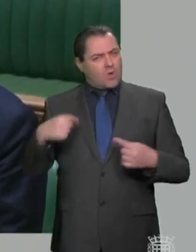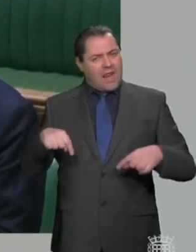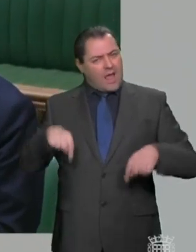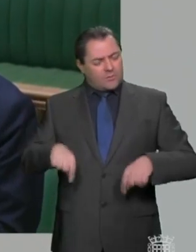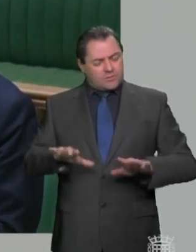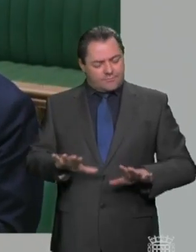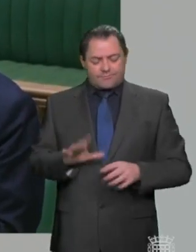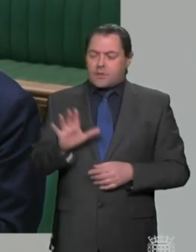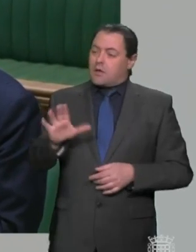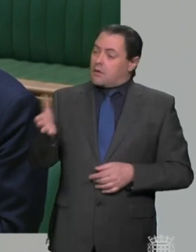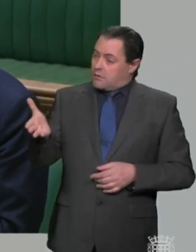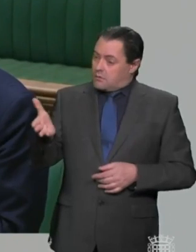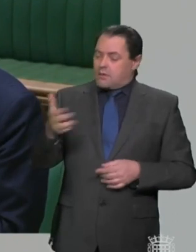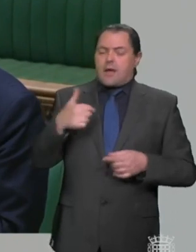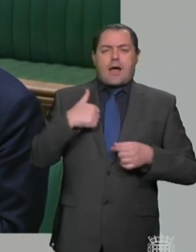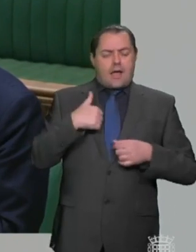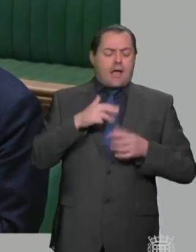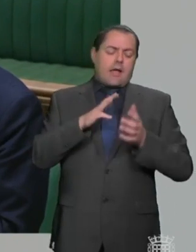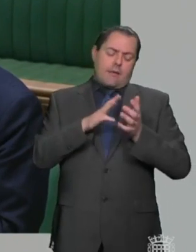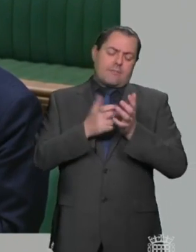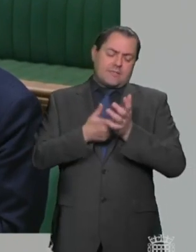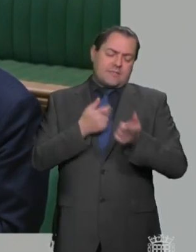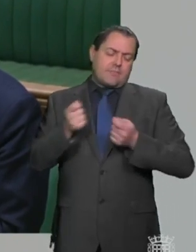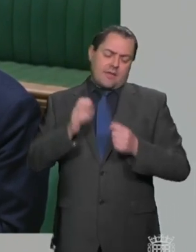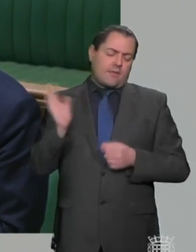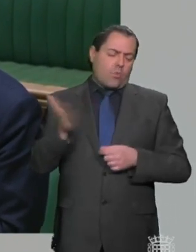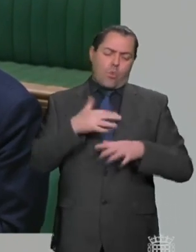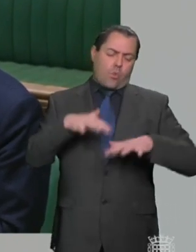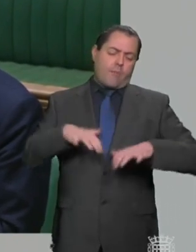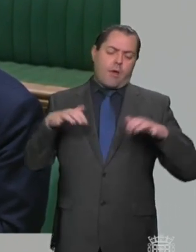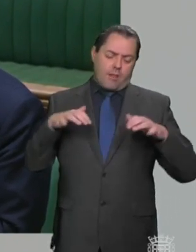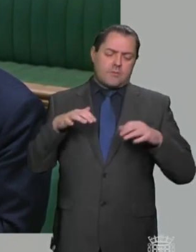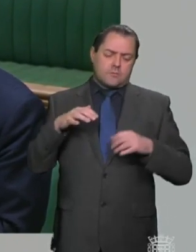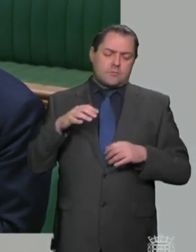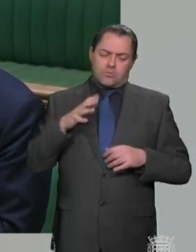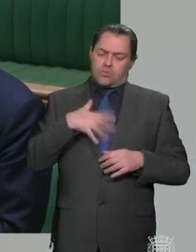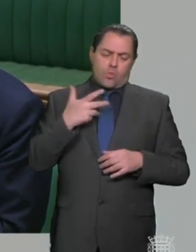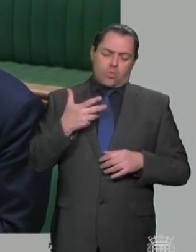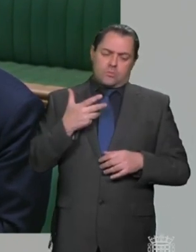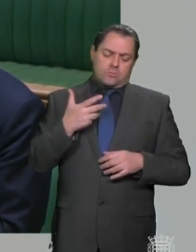I think that the whole House understands that nobody wants to see any more